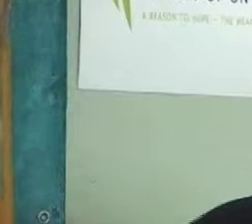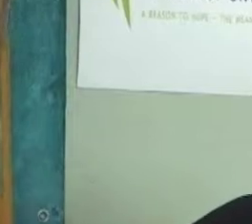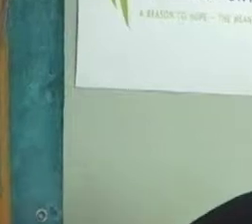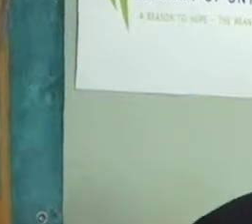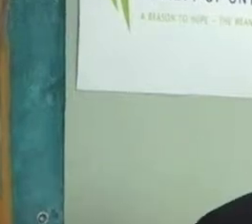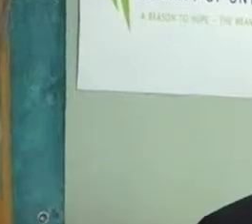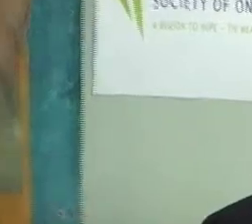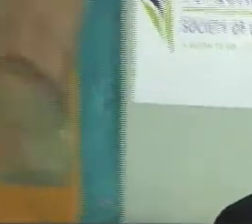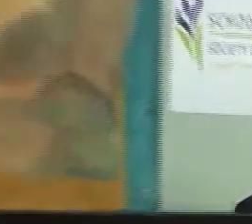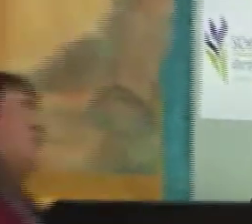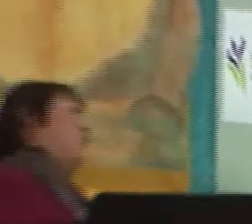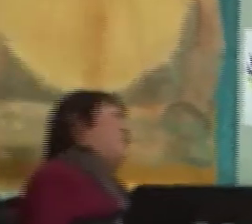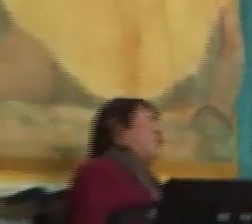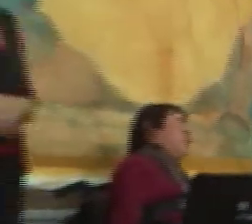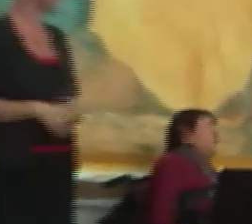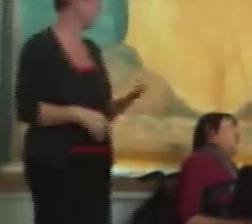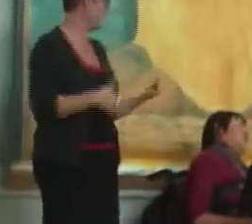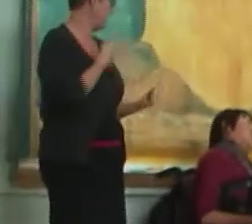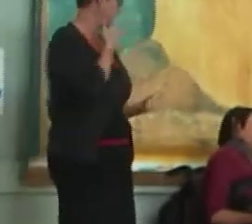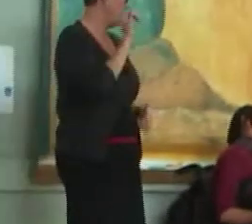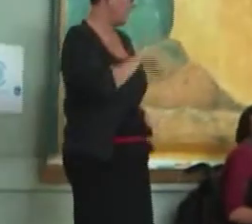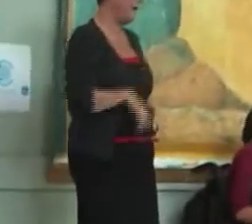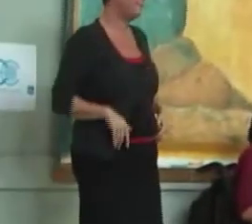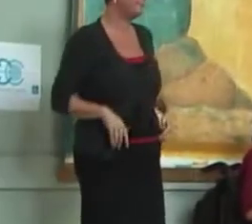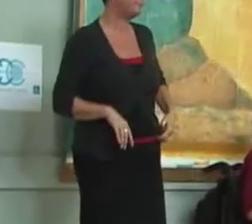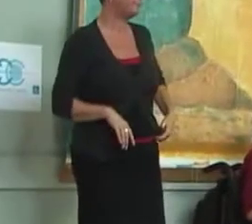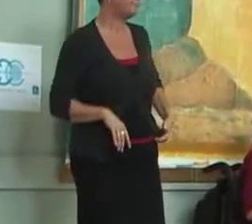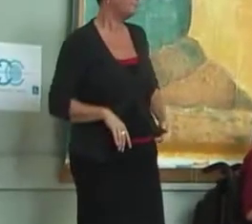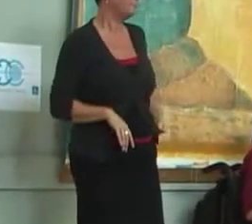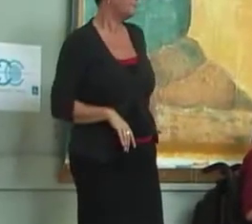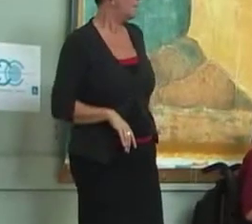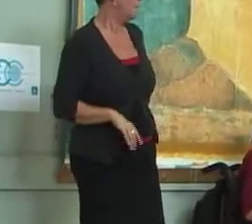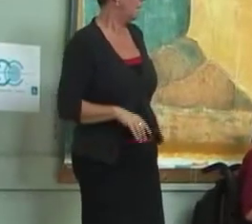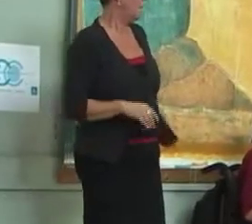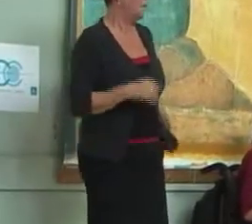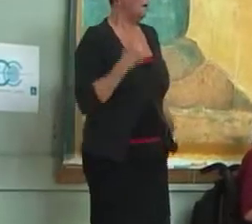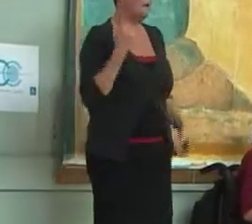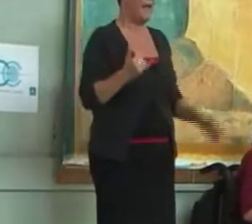I would now like to open the floor to questions for Mr. Pantalone.